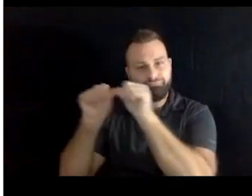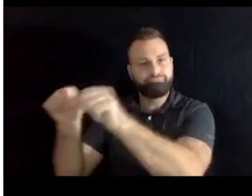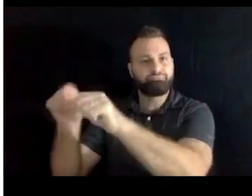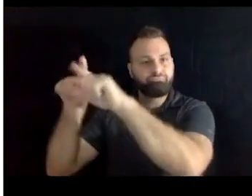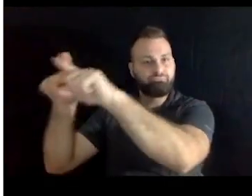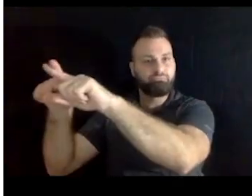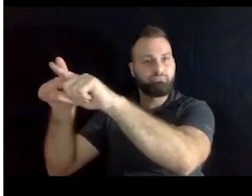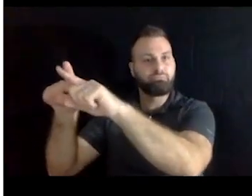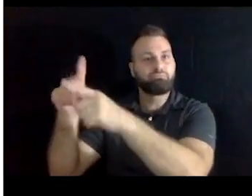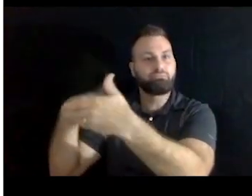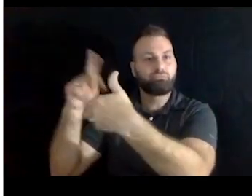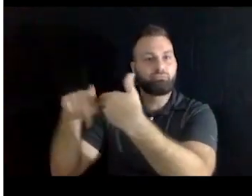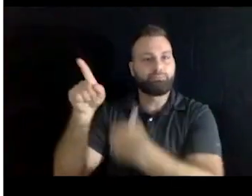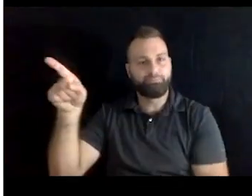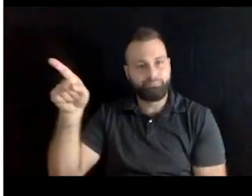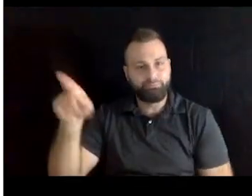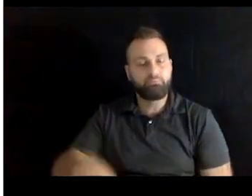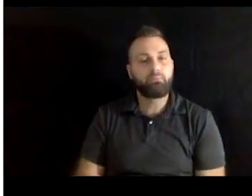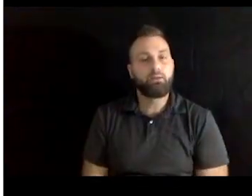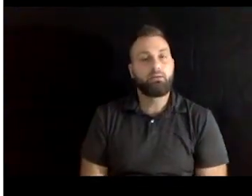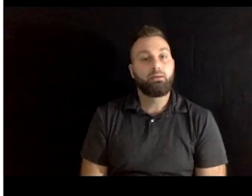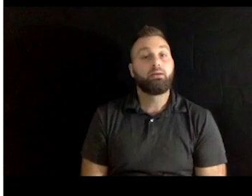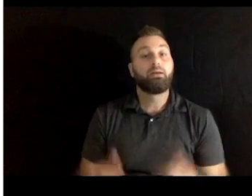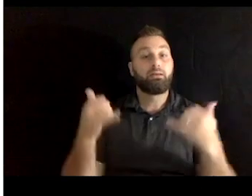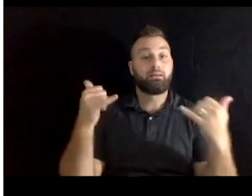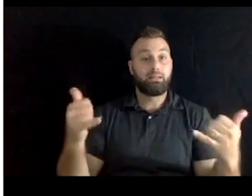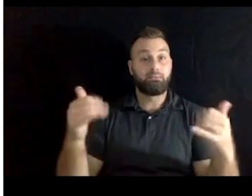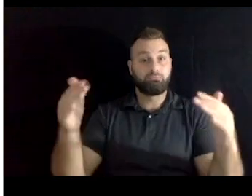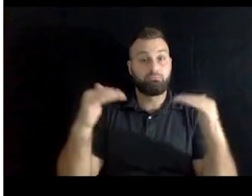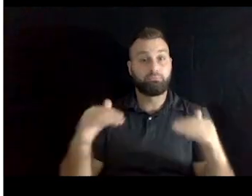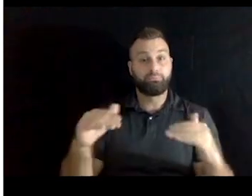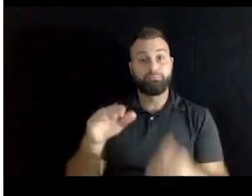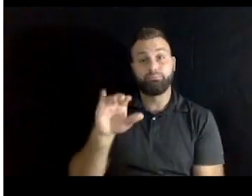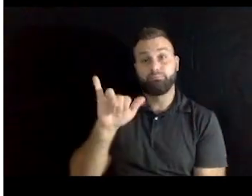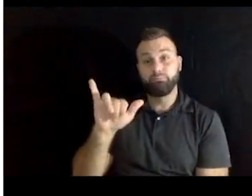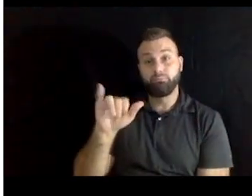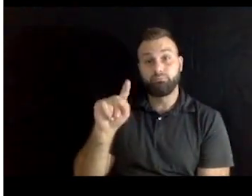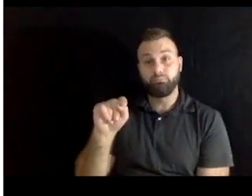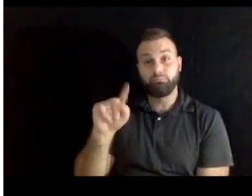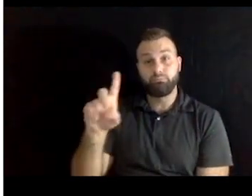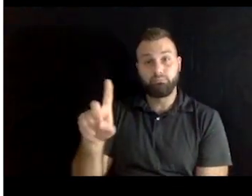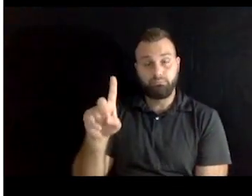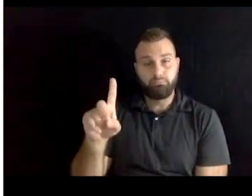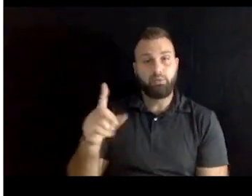Now onto the youth transition demonstration. This, this had various sites,